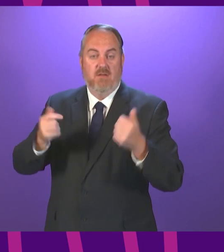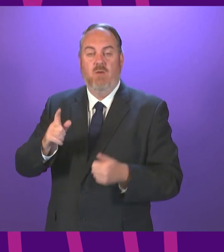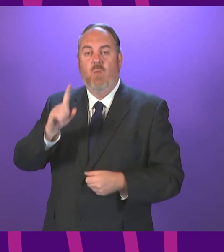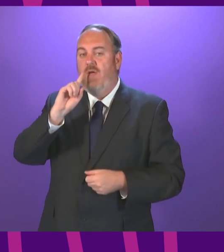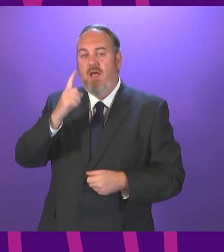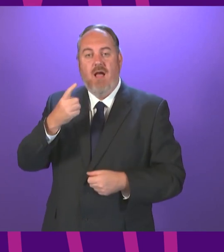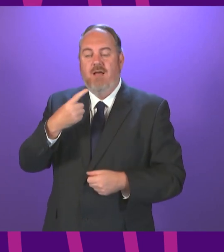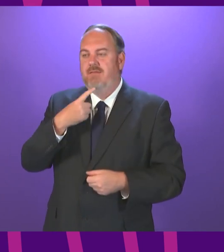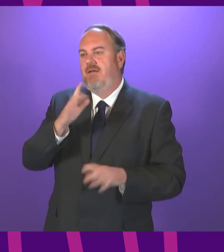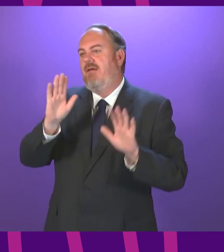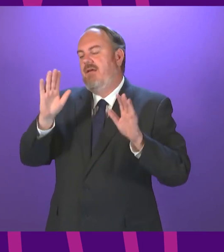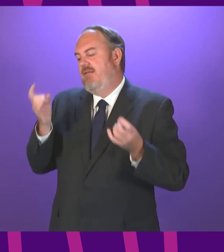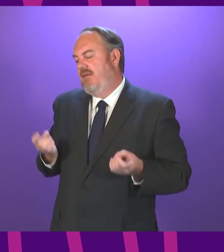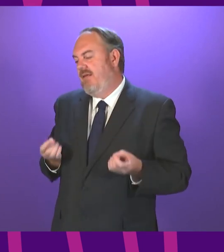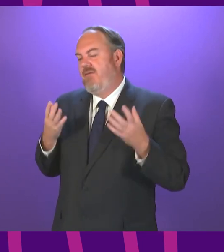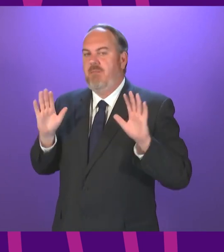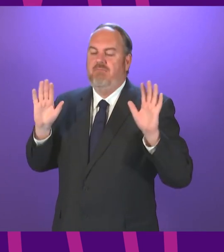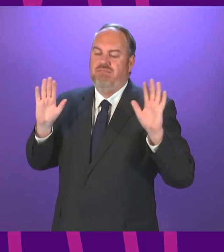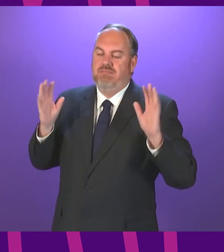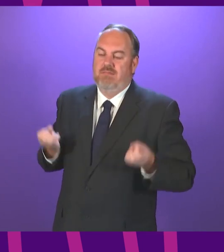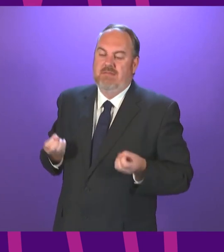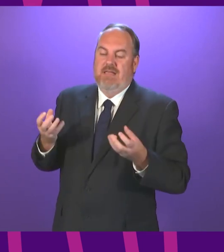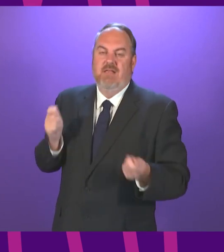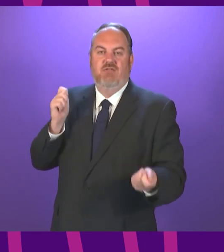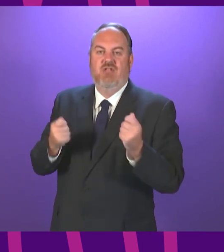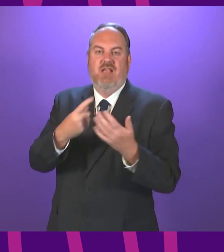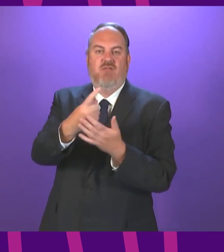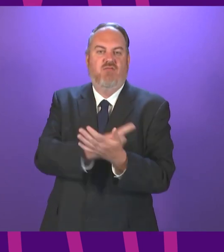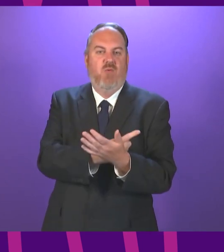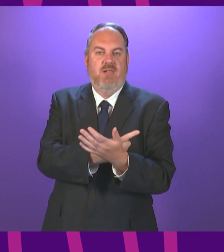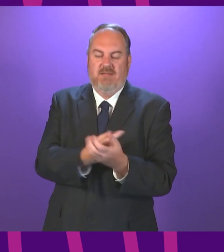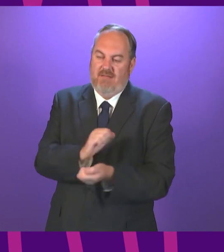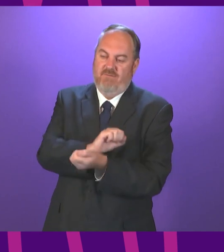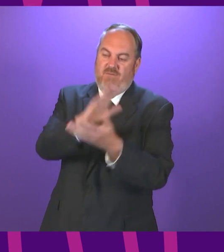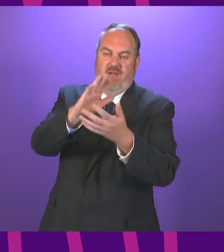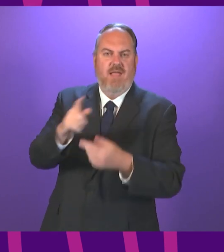our lives easier, then expect the public to take responsibility for doing the right thing anyway.